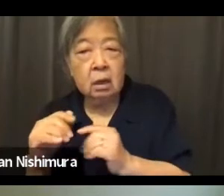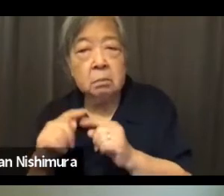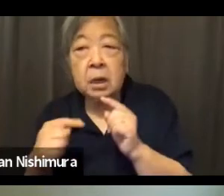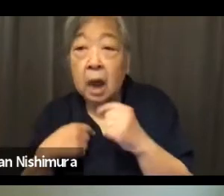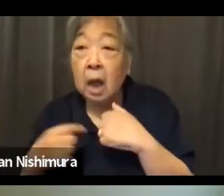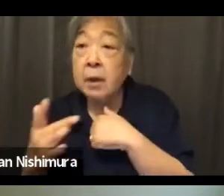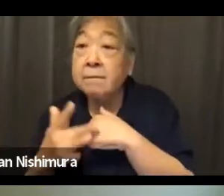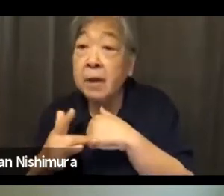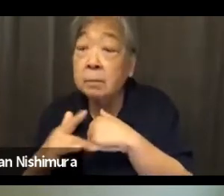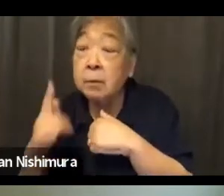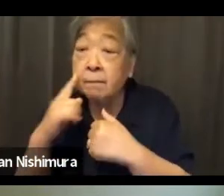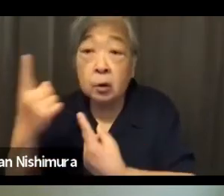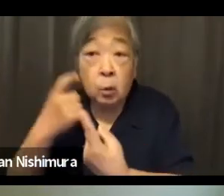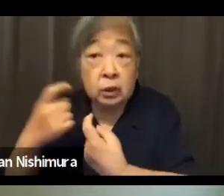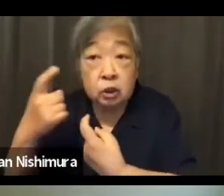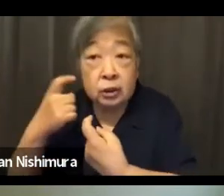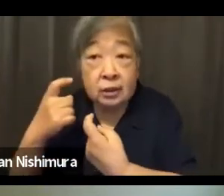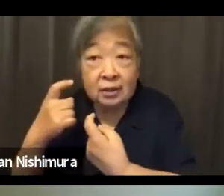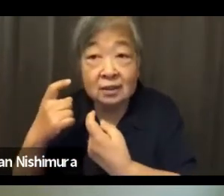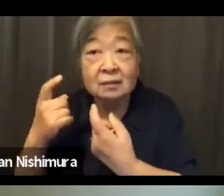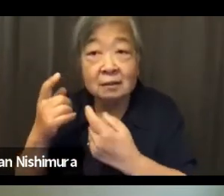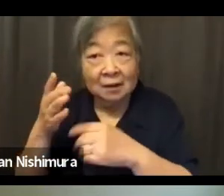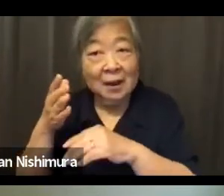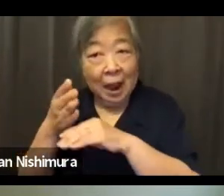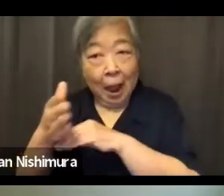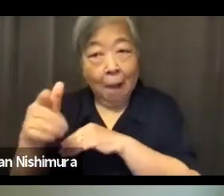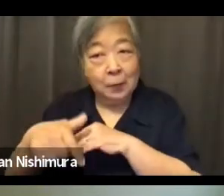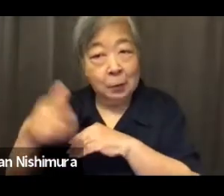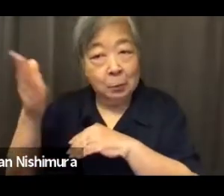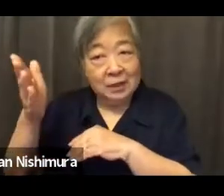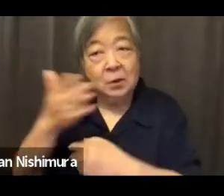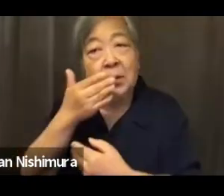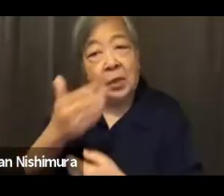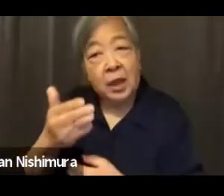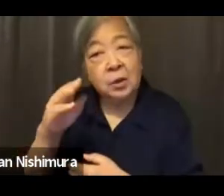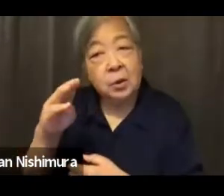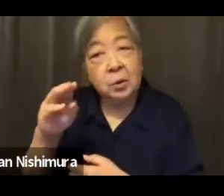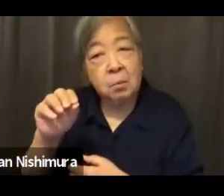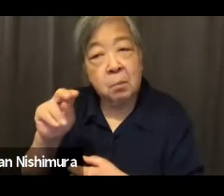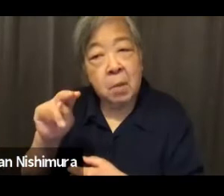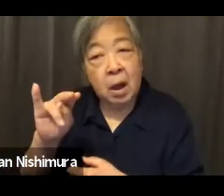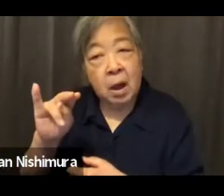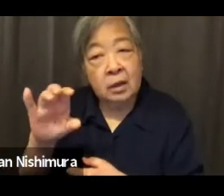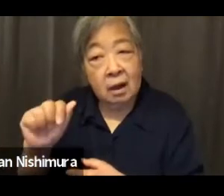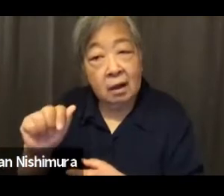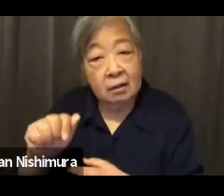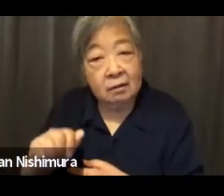questions after the presentation. Thank you, Monica. Great.